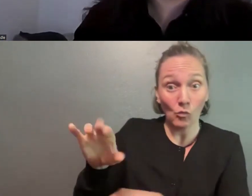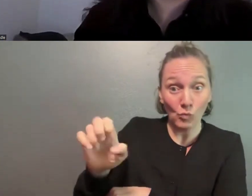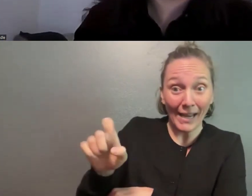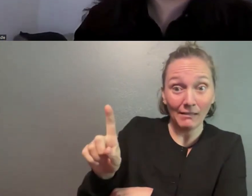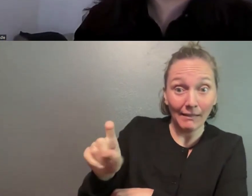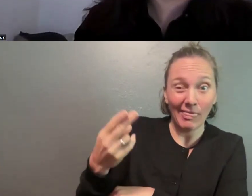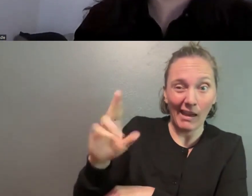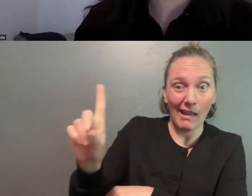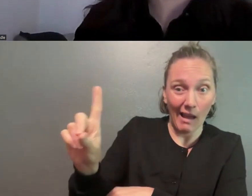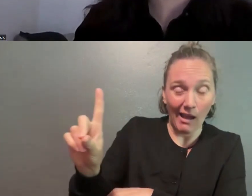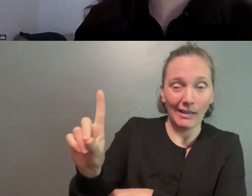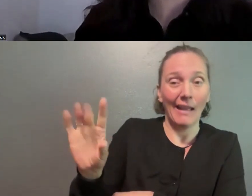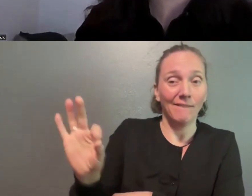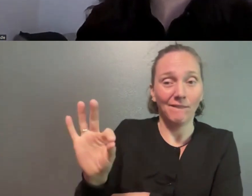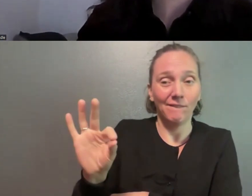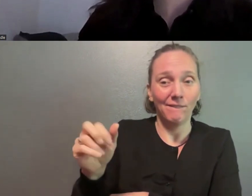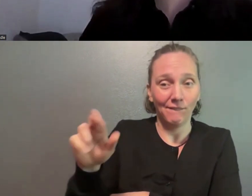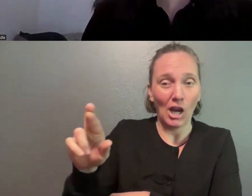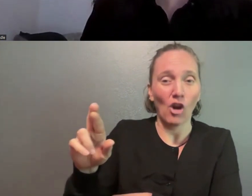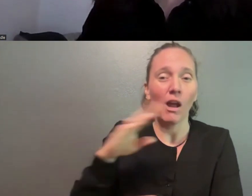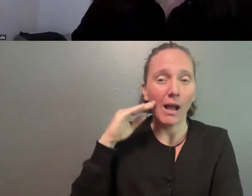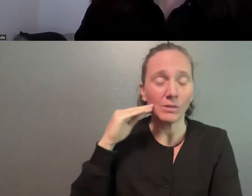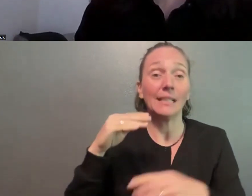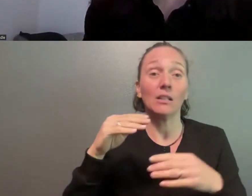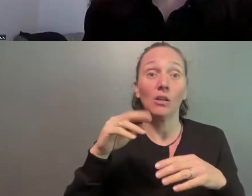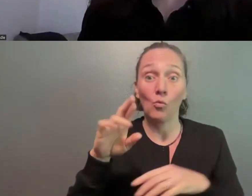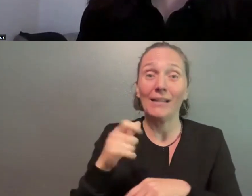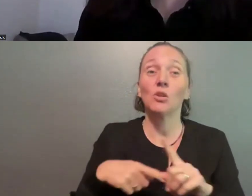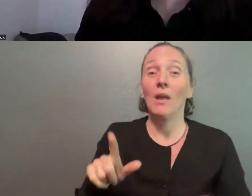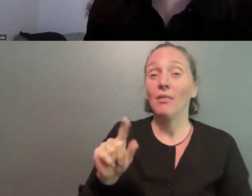that for the 2024 data, it does look like there are significant amounts